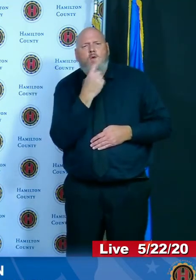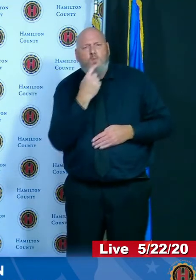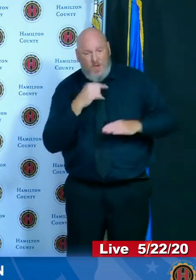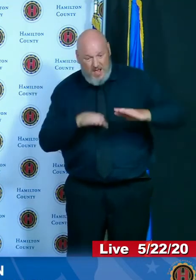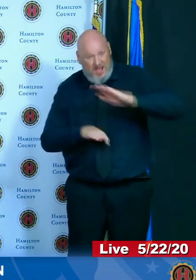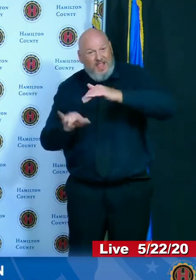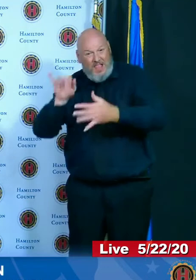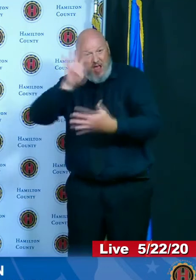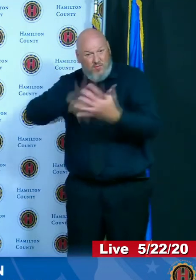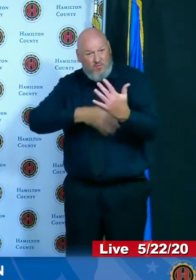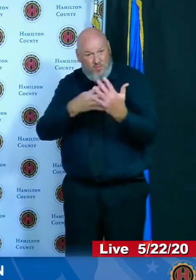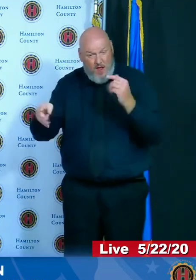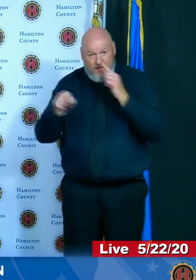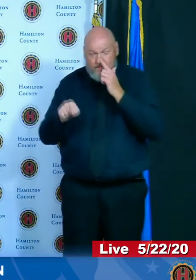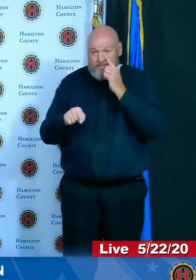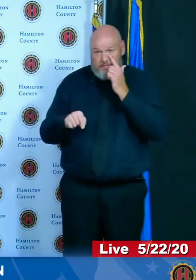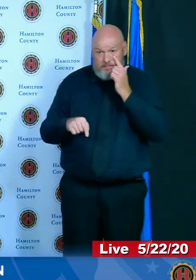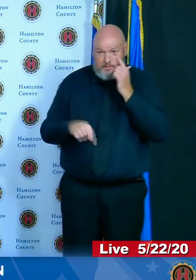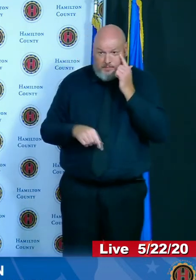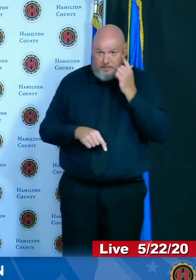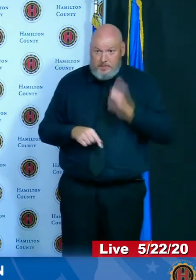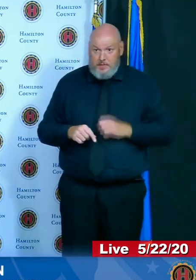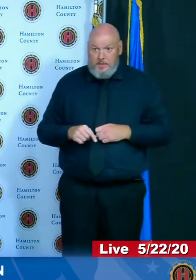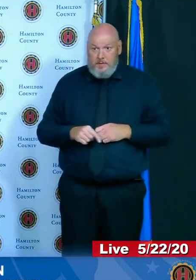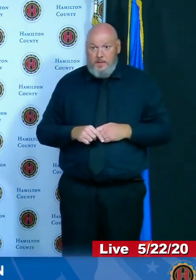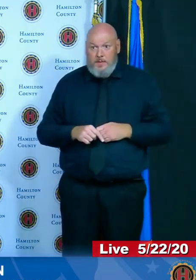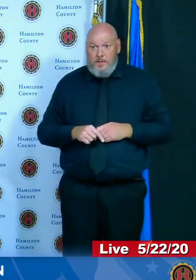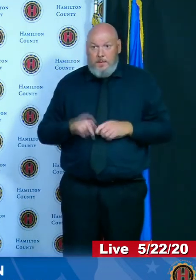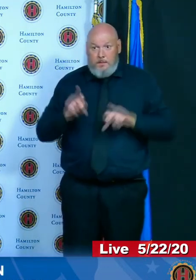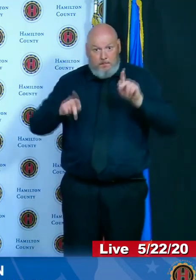is exposed to Covid-19 it takes a few days for them to get sick anywhere